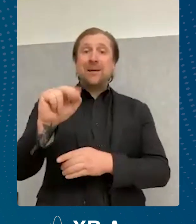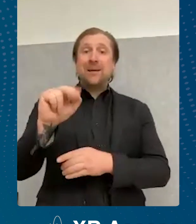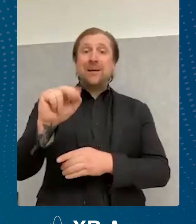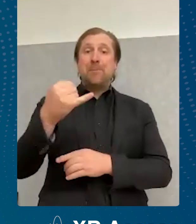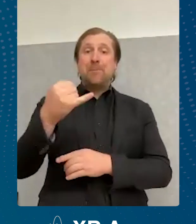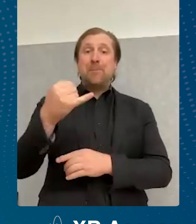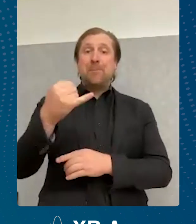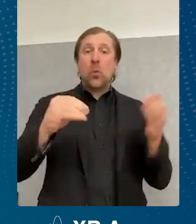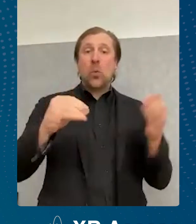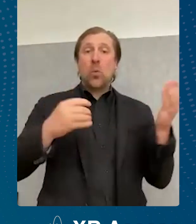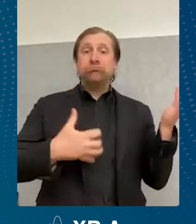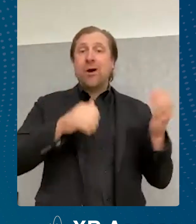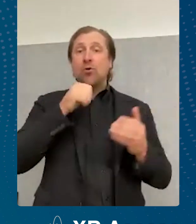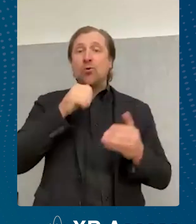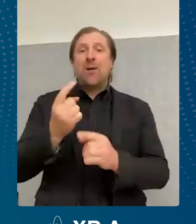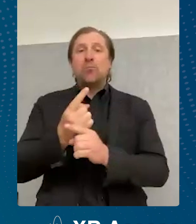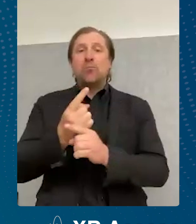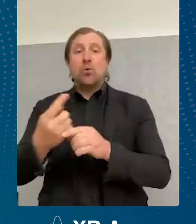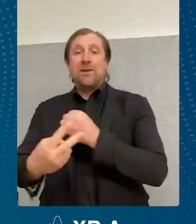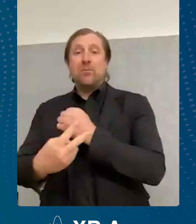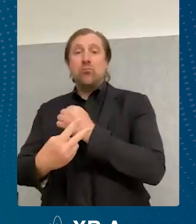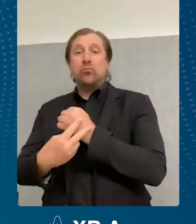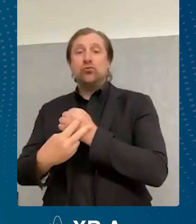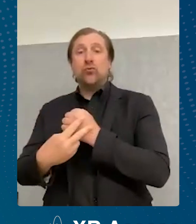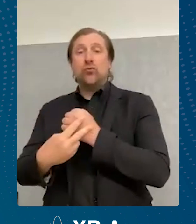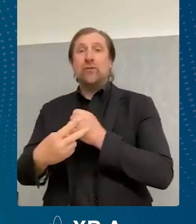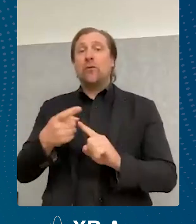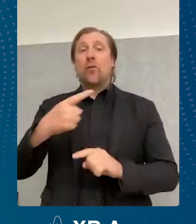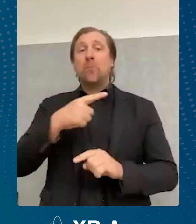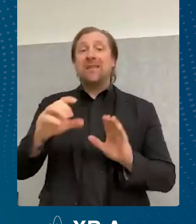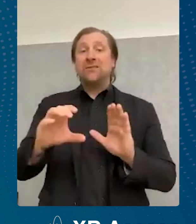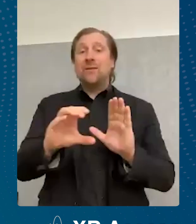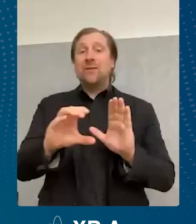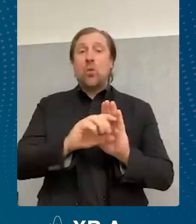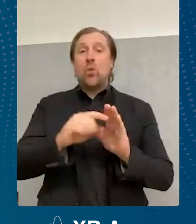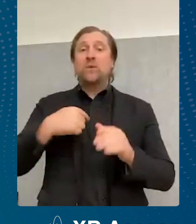So from the current photos, I created some 3D models